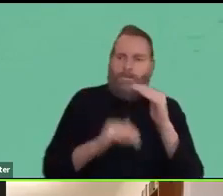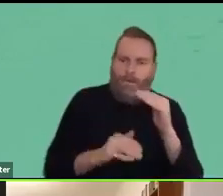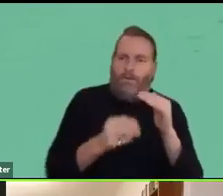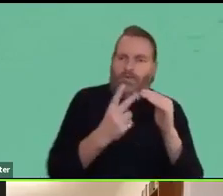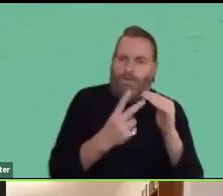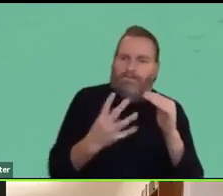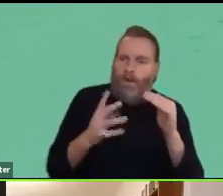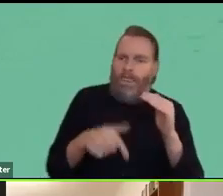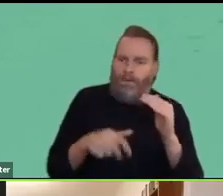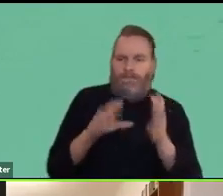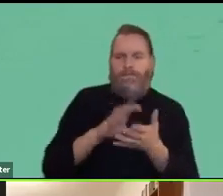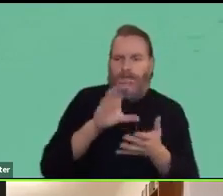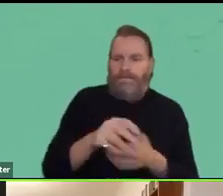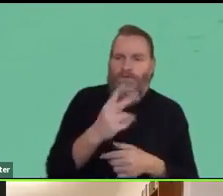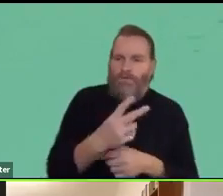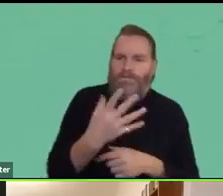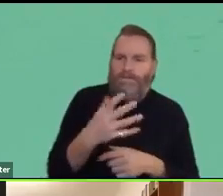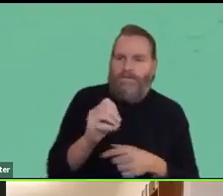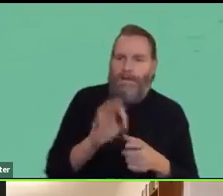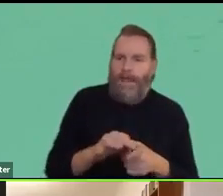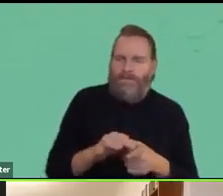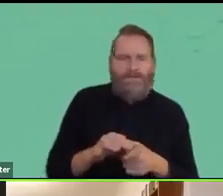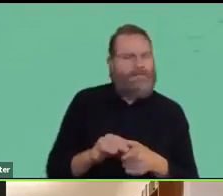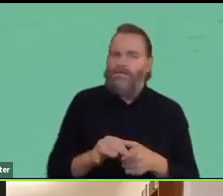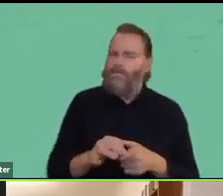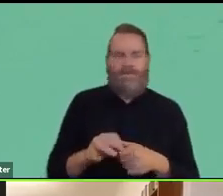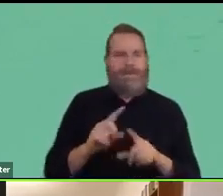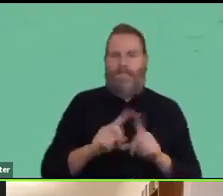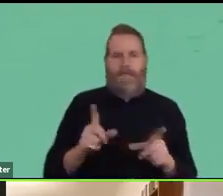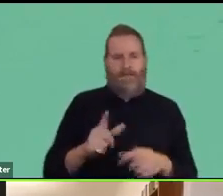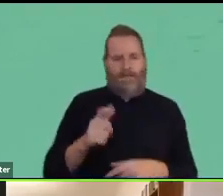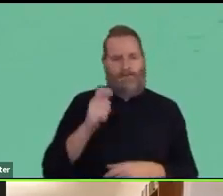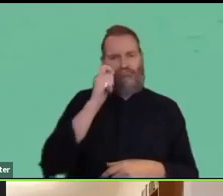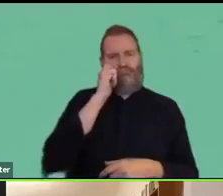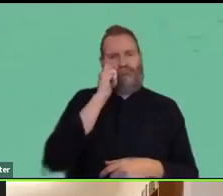but it was pointed out in the debate today that actually that's quite an insulting amount of money